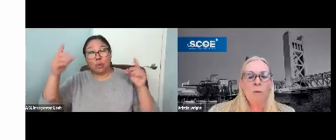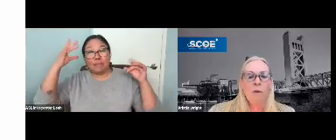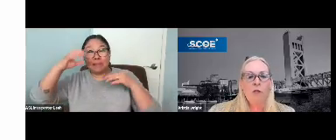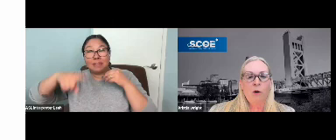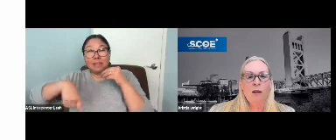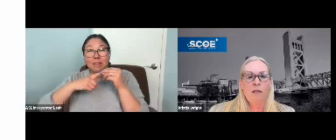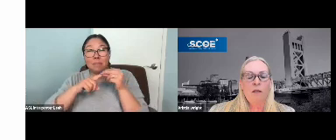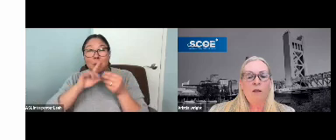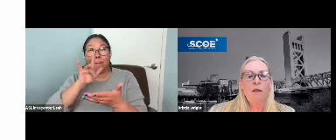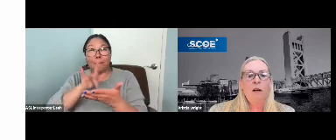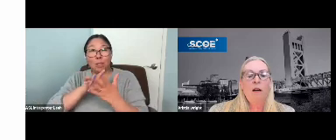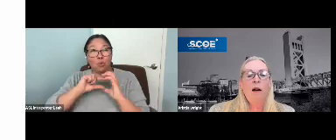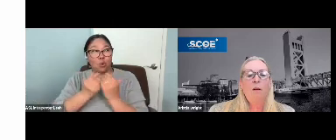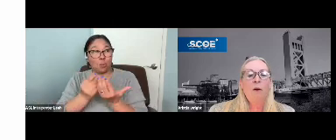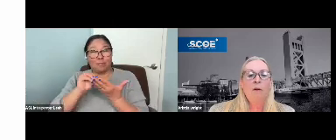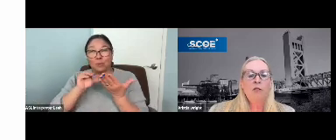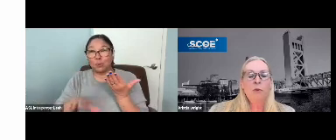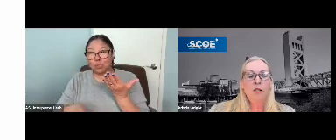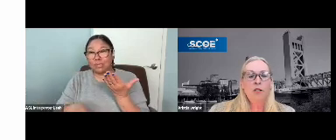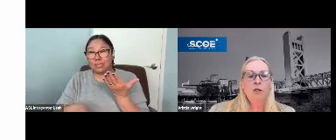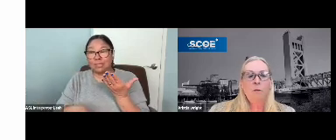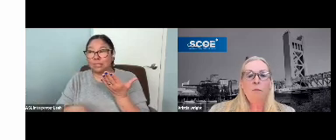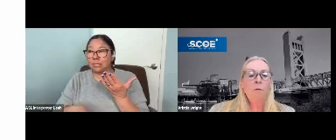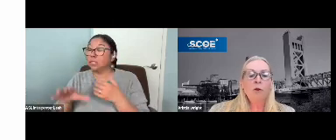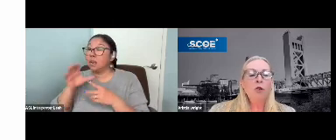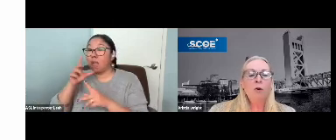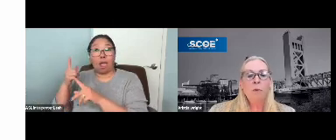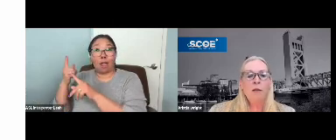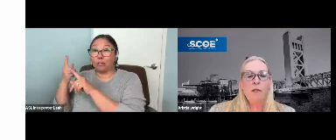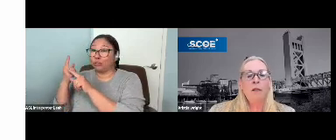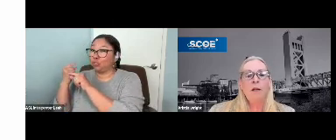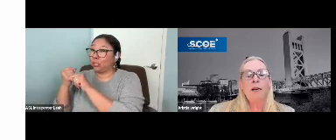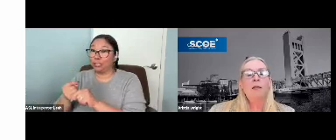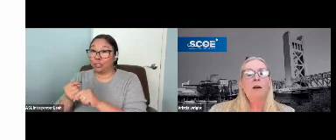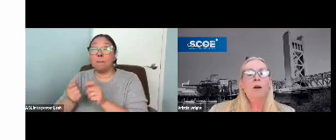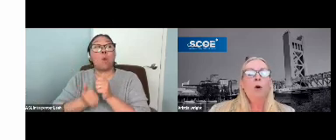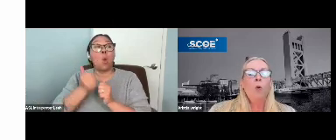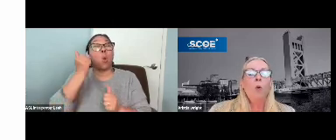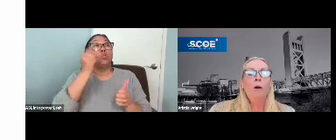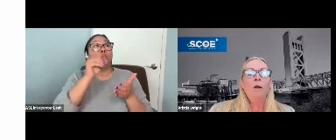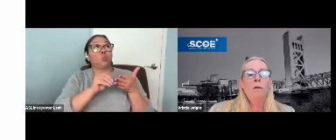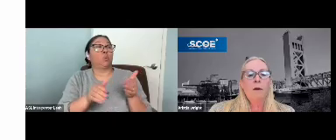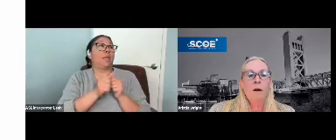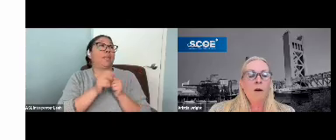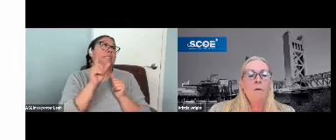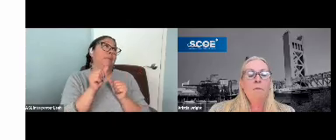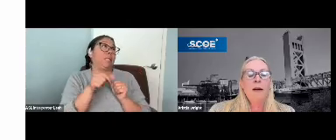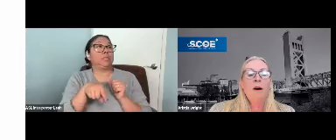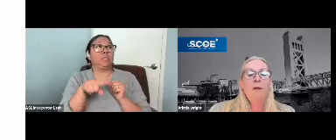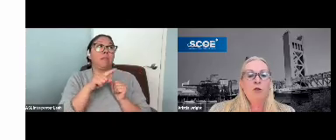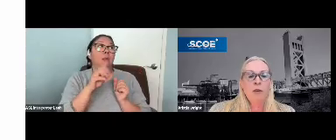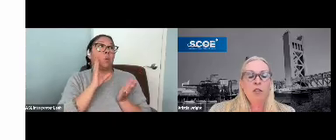middle group of students. um not the traditional most students with disabilities will be on the